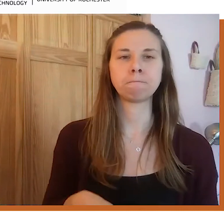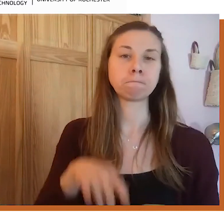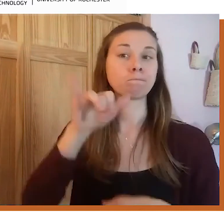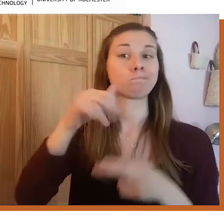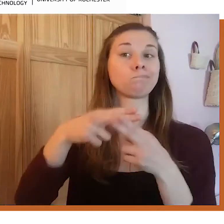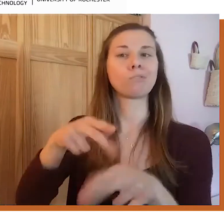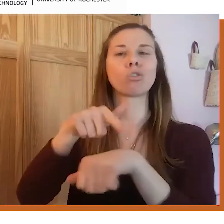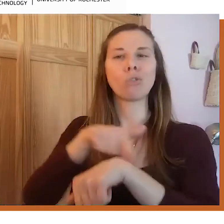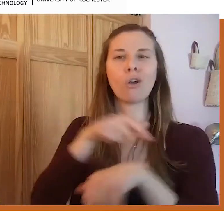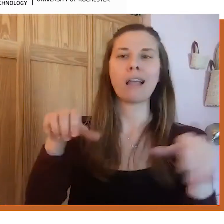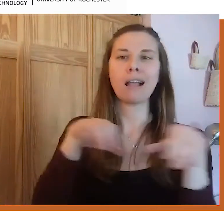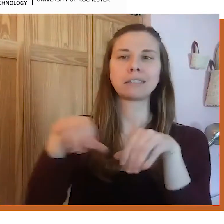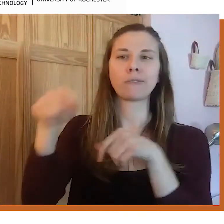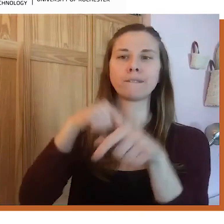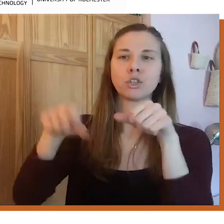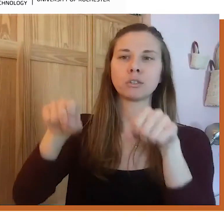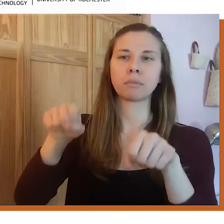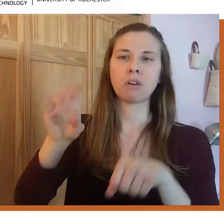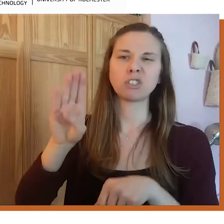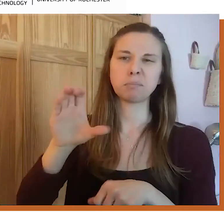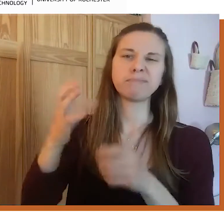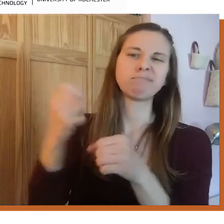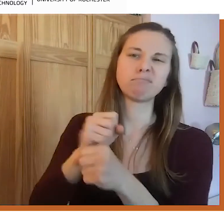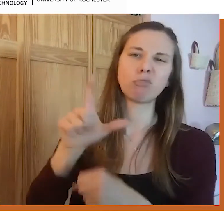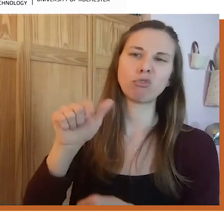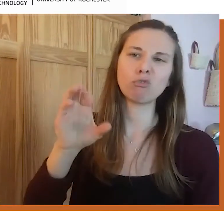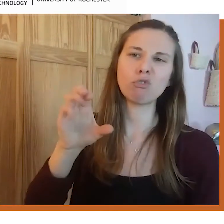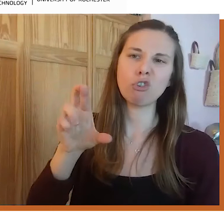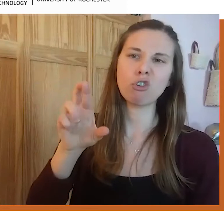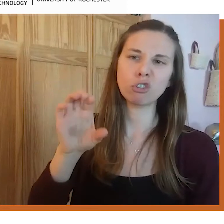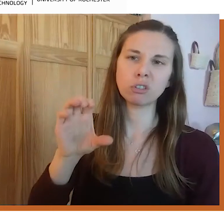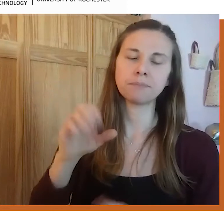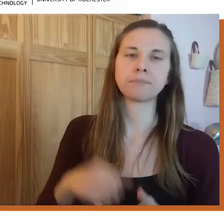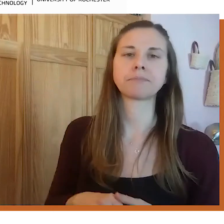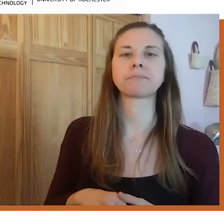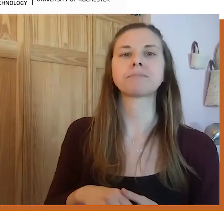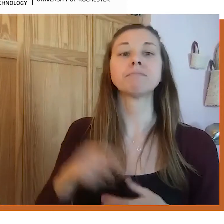One is called long-acting reversible contraceptives-- LARC.